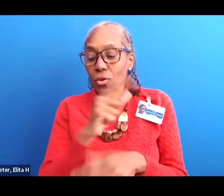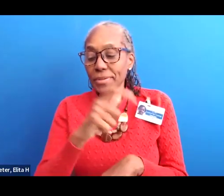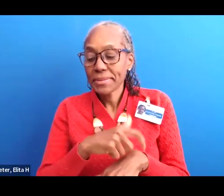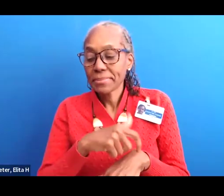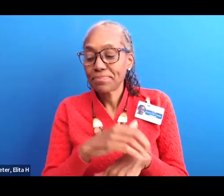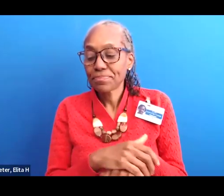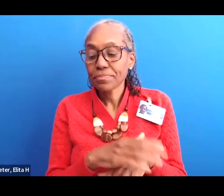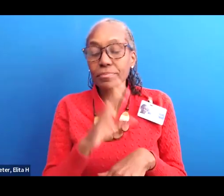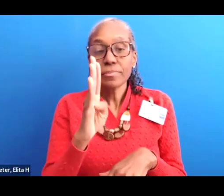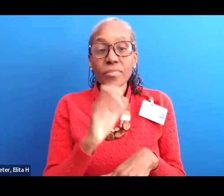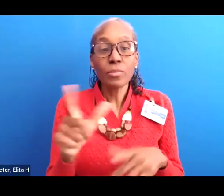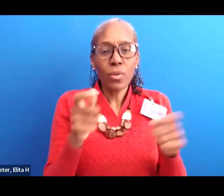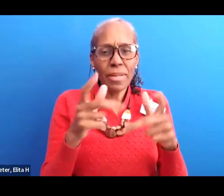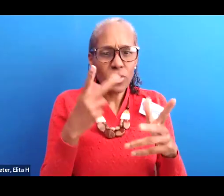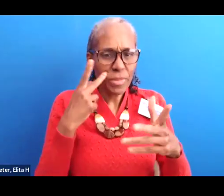Bowel management is right there in the chat box.